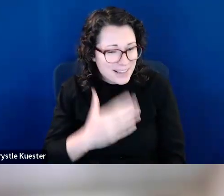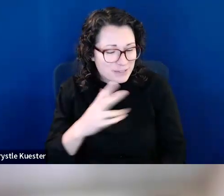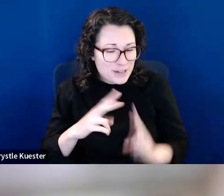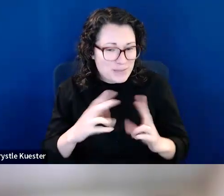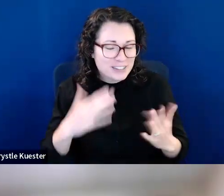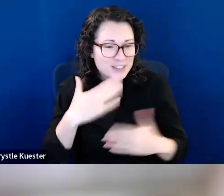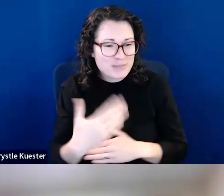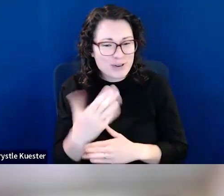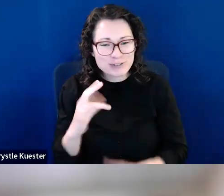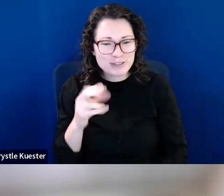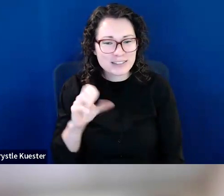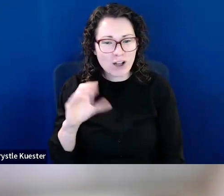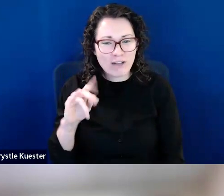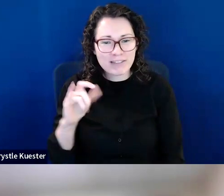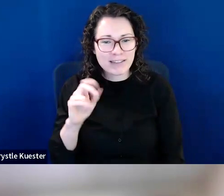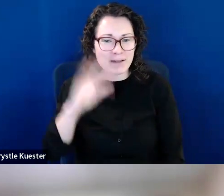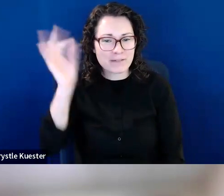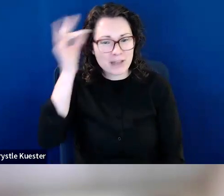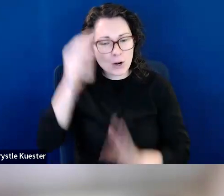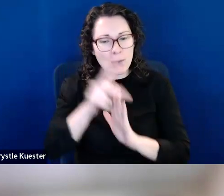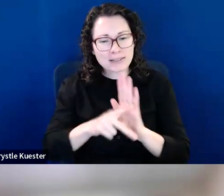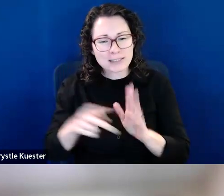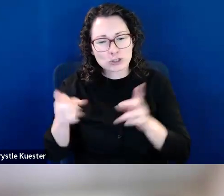good morning. My name is Chris Coughlin. I'm the federal policy director with Oregon